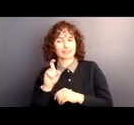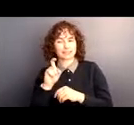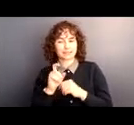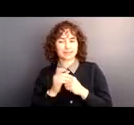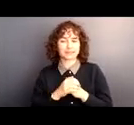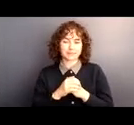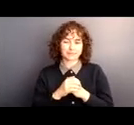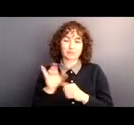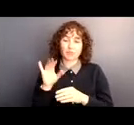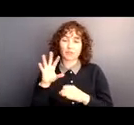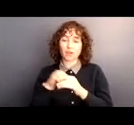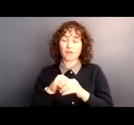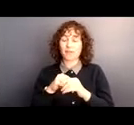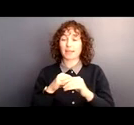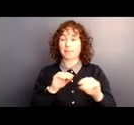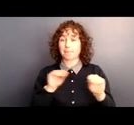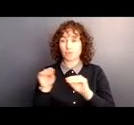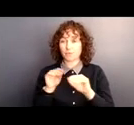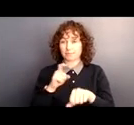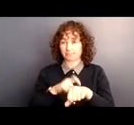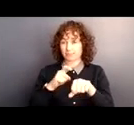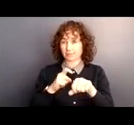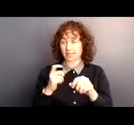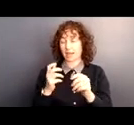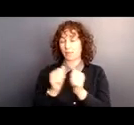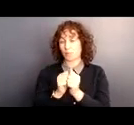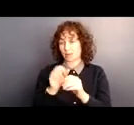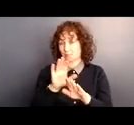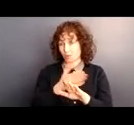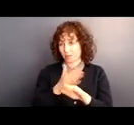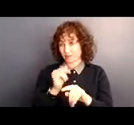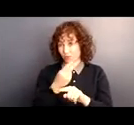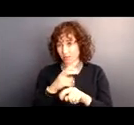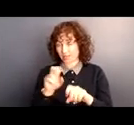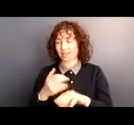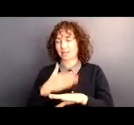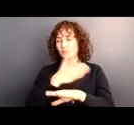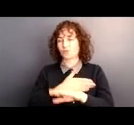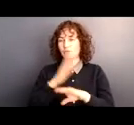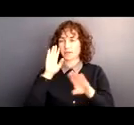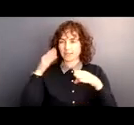Involving movement timed with music of the transition can improve attention and direction following.